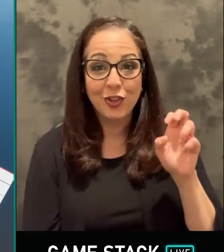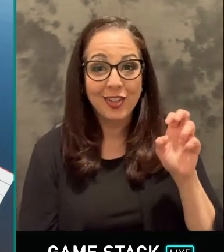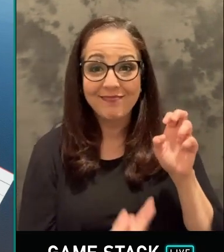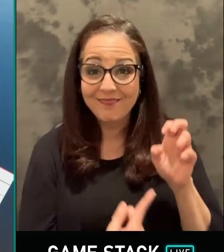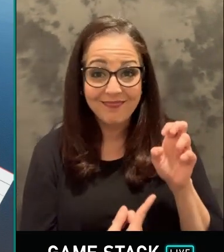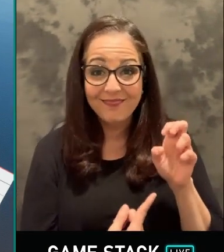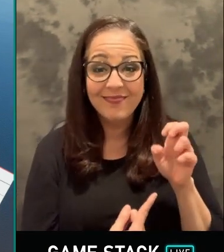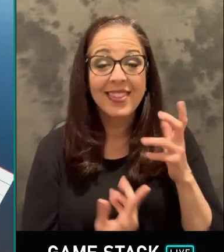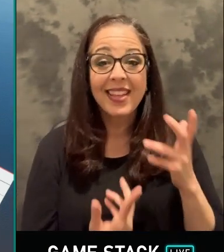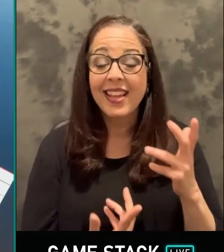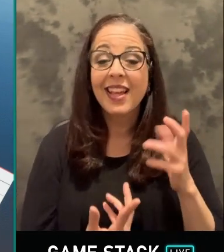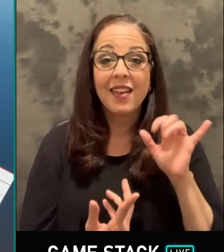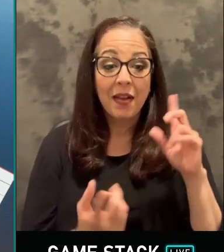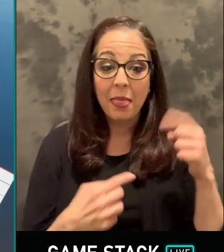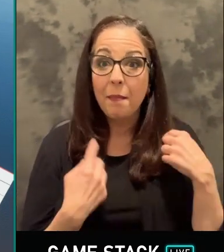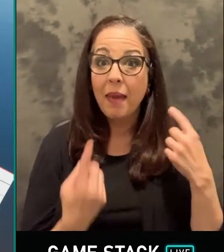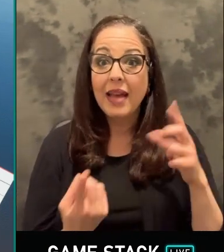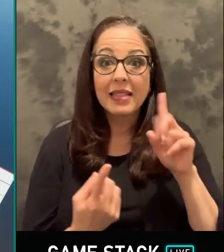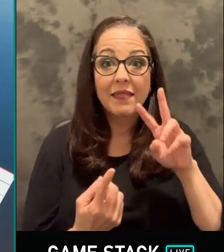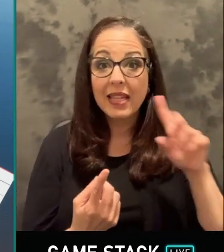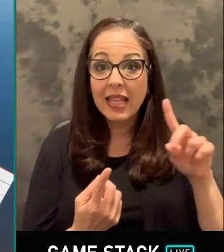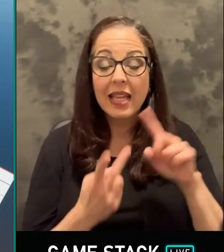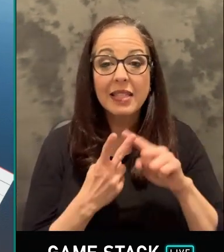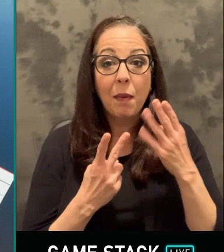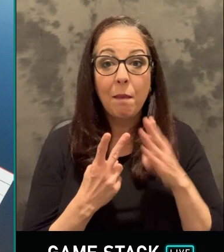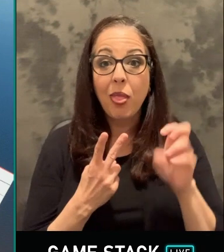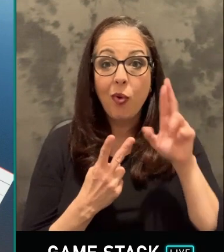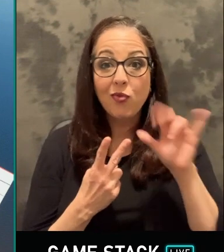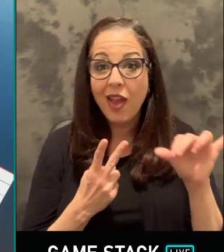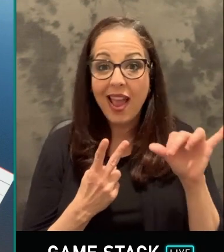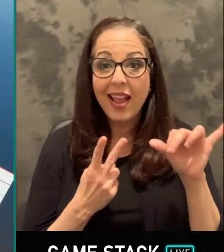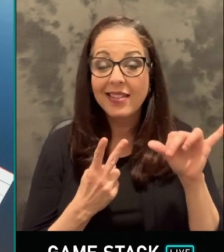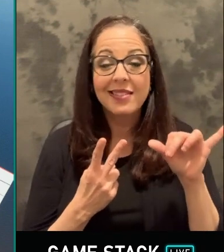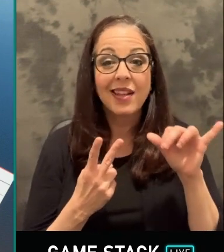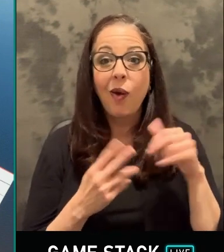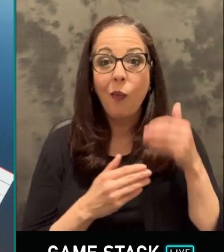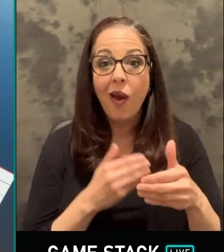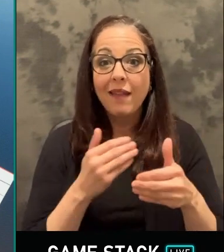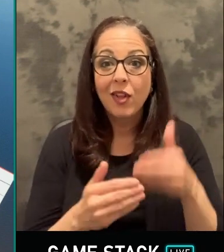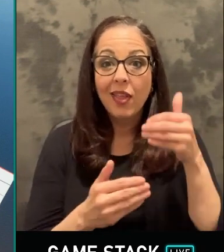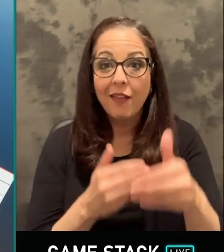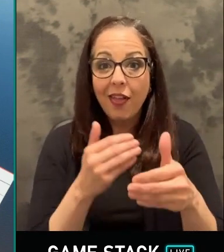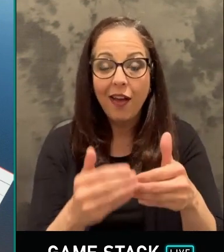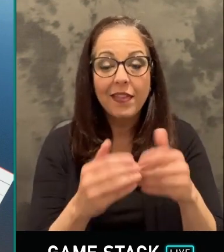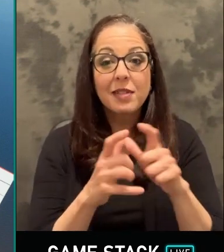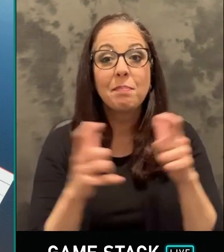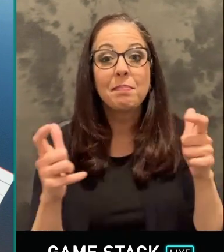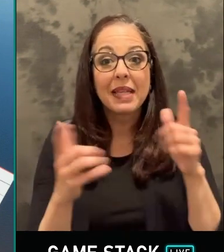DVDs and has been one after the other, so major improvement for the game industry,